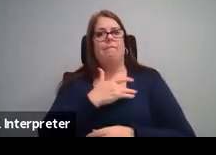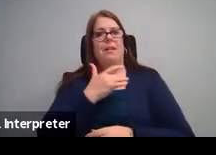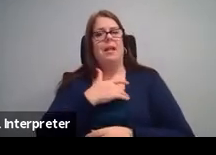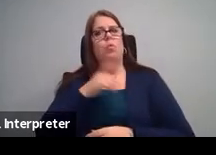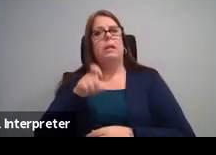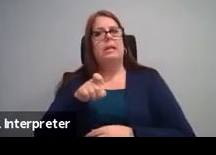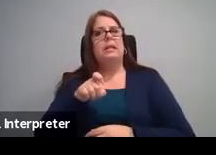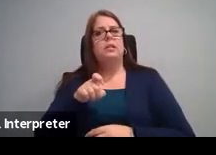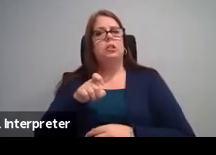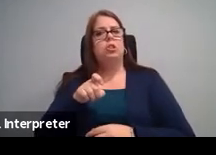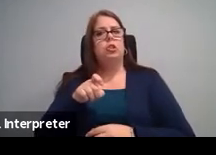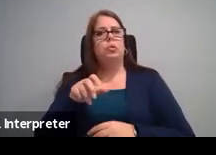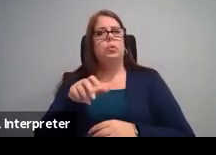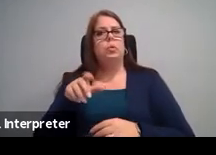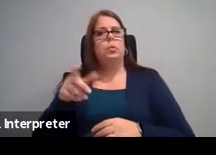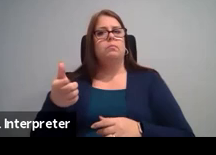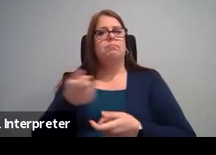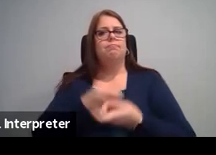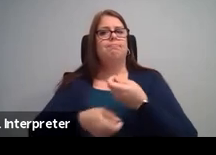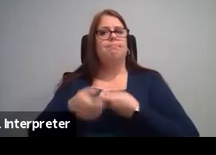Laurie Arnold: We some teacher just had access to setting up canvas and so